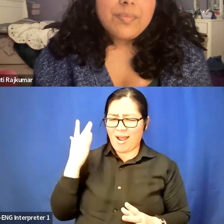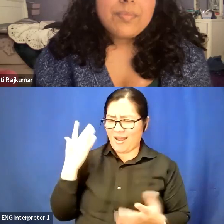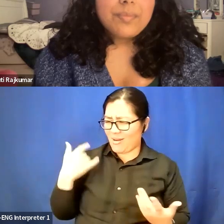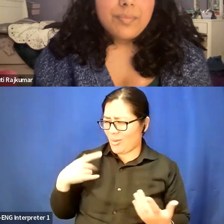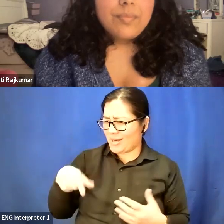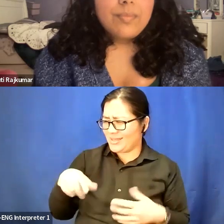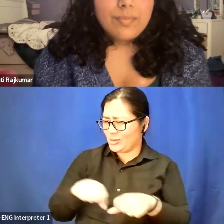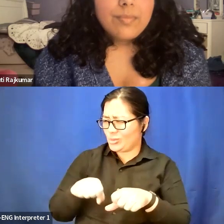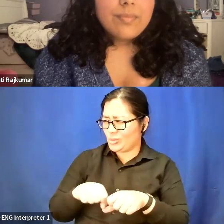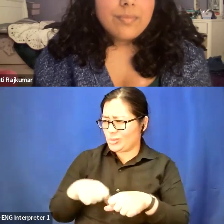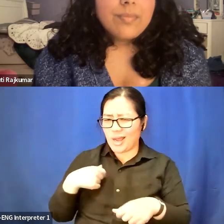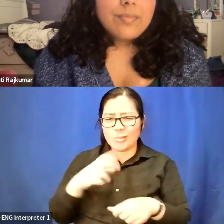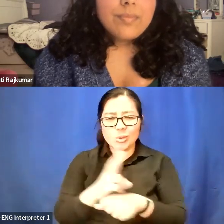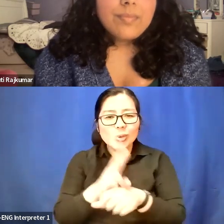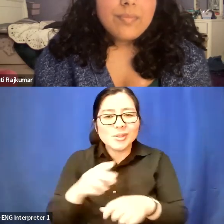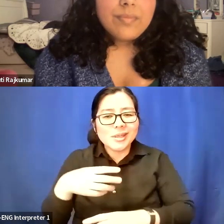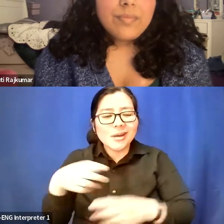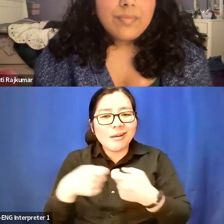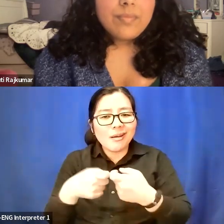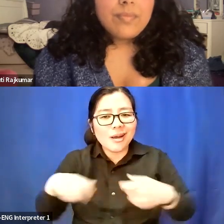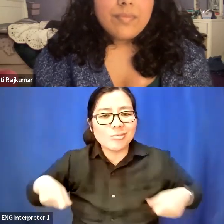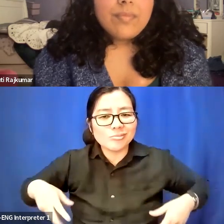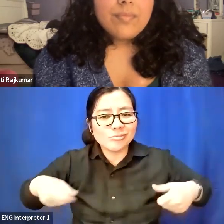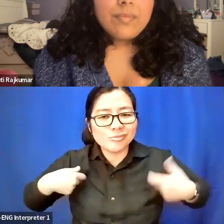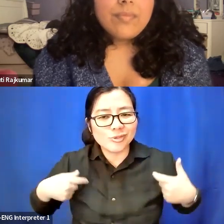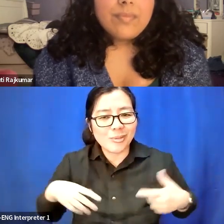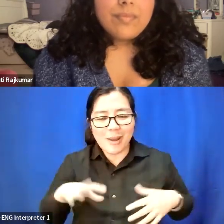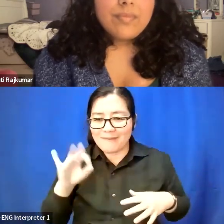My feet aren't going to get hurt by walking on the ground. Like it's okay.